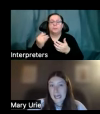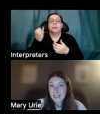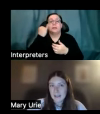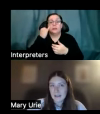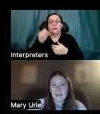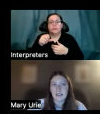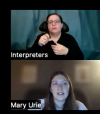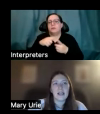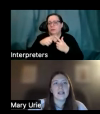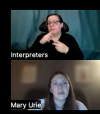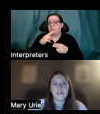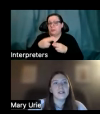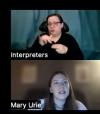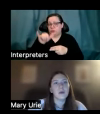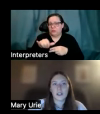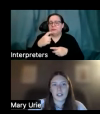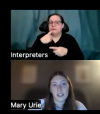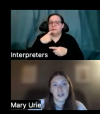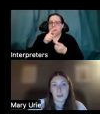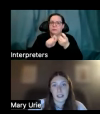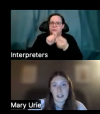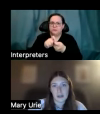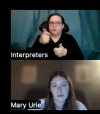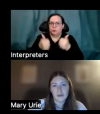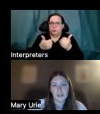that and say specifically which thing you're speaking to which